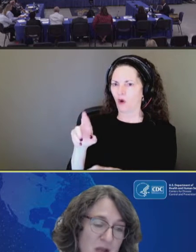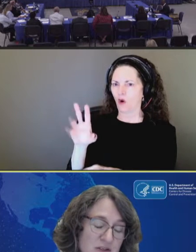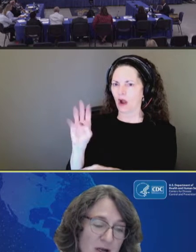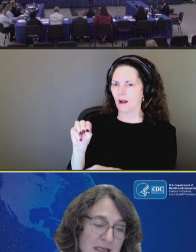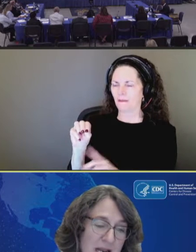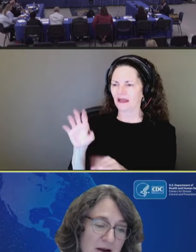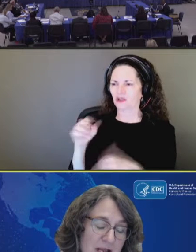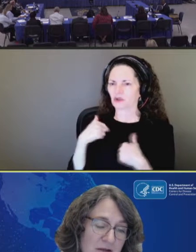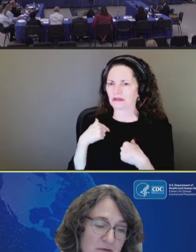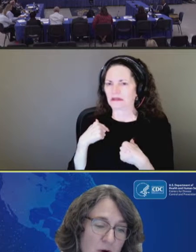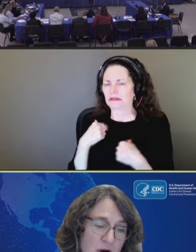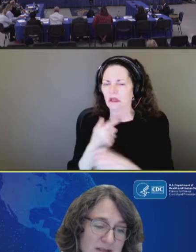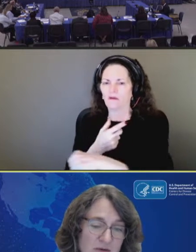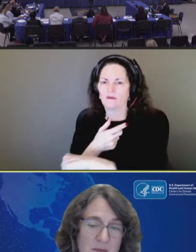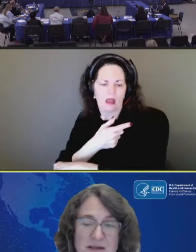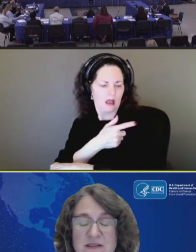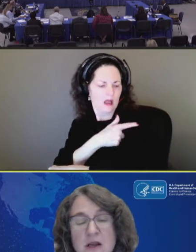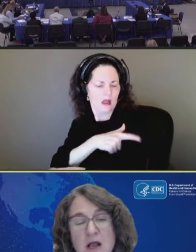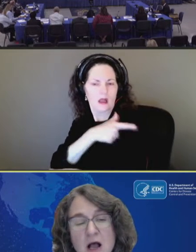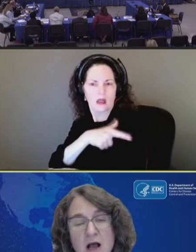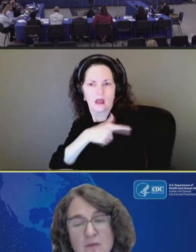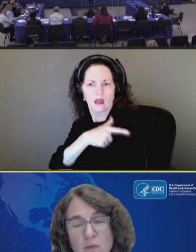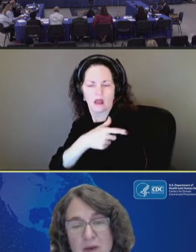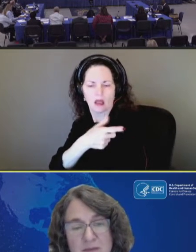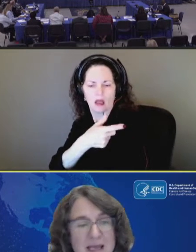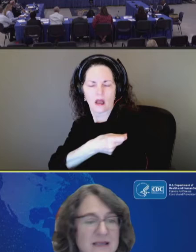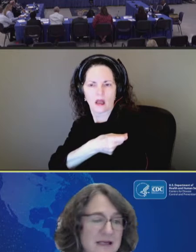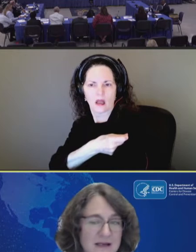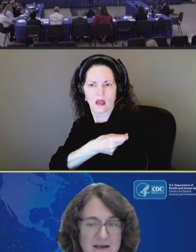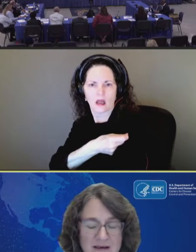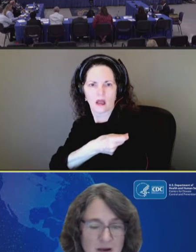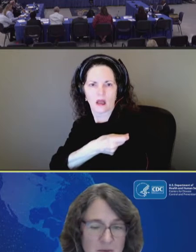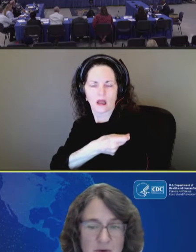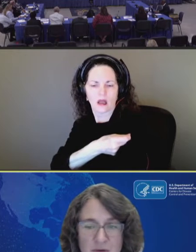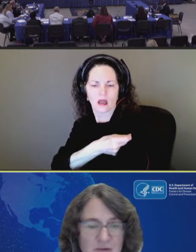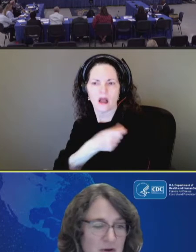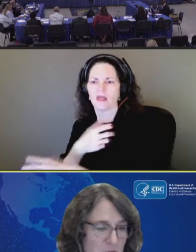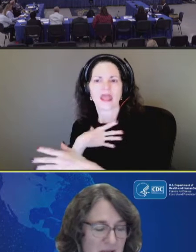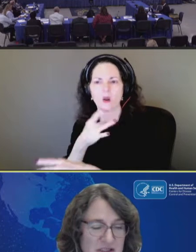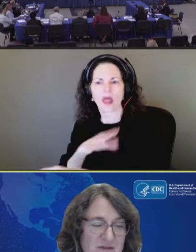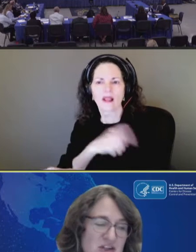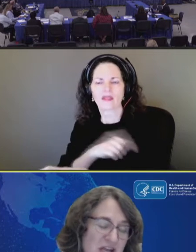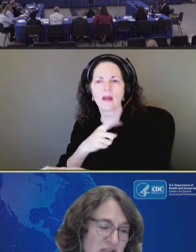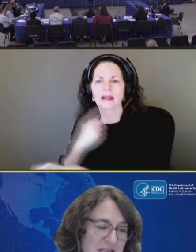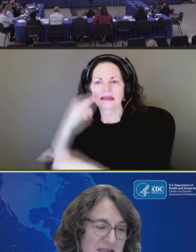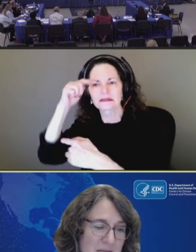leave a darkened area for several months. We began to approve the location of injection sites